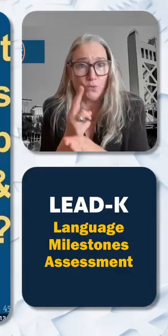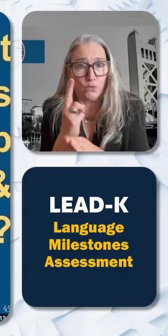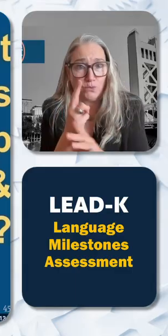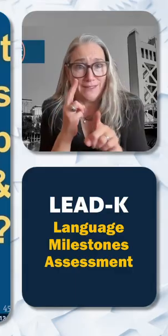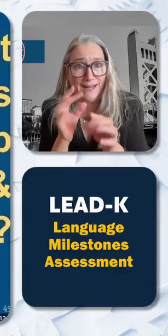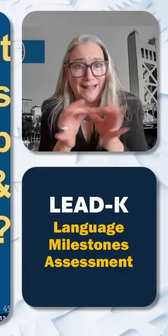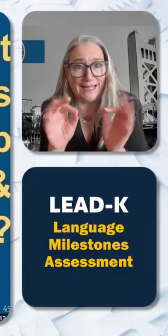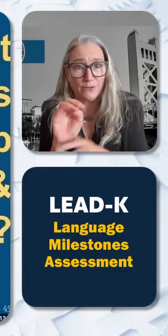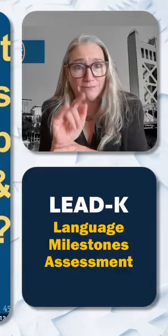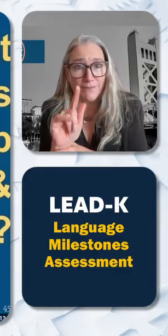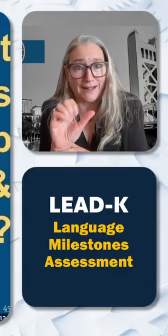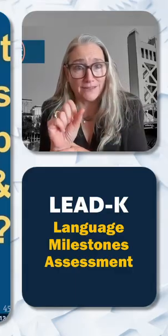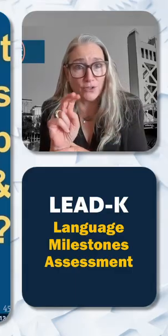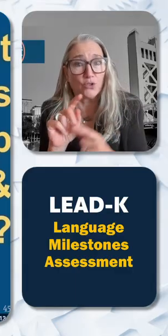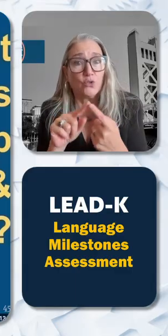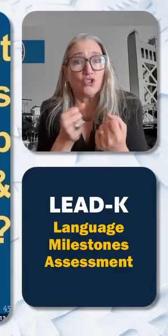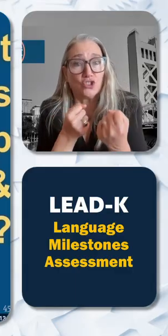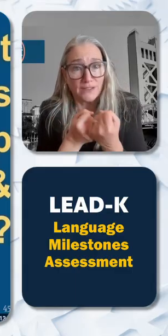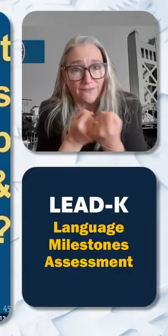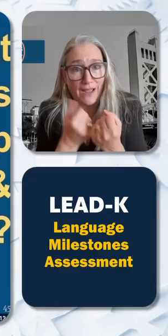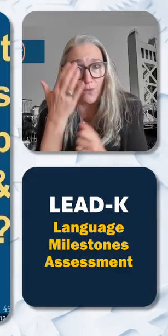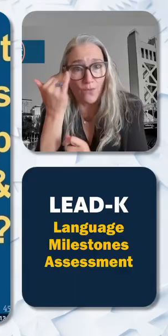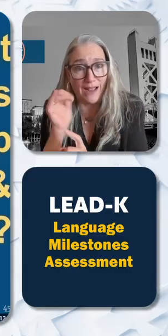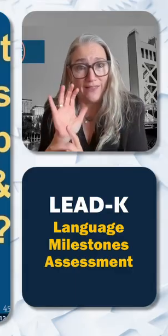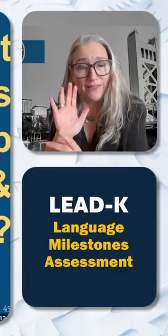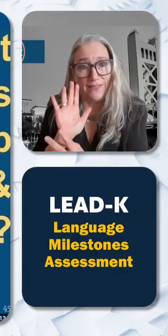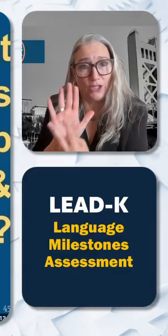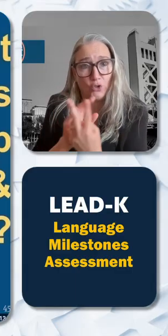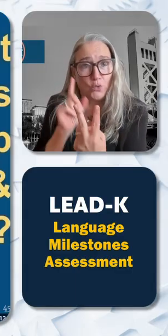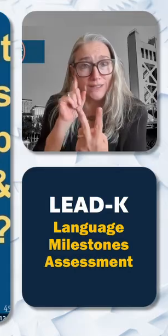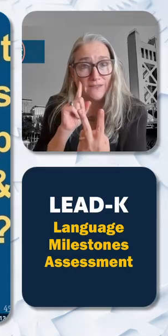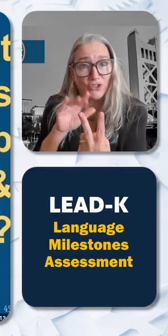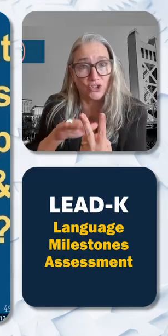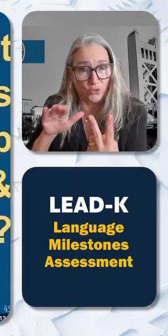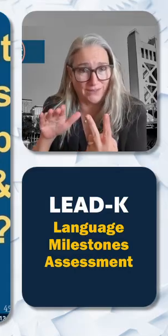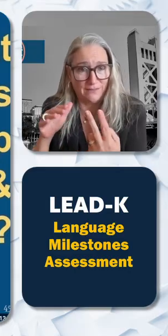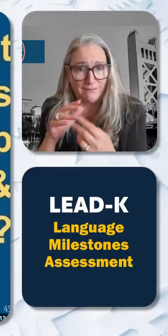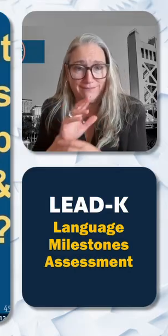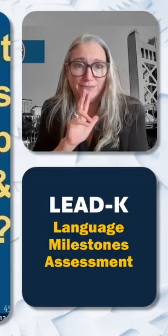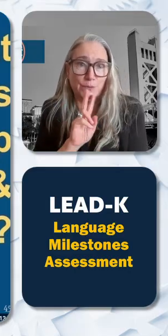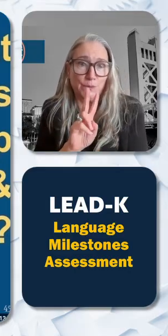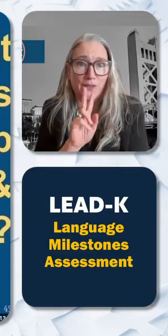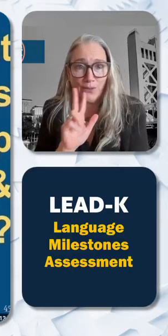I know one family currently utilizes the language milestones to justify